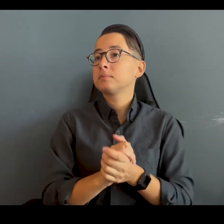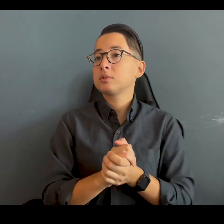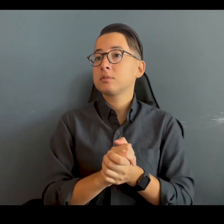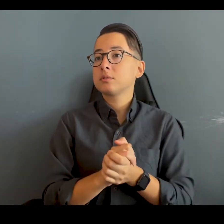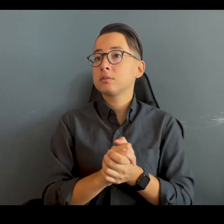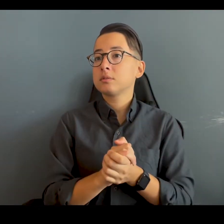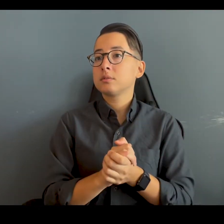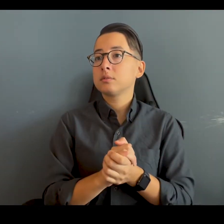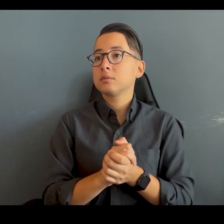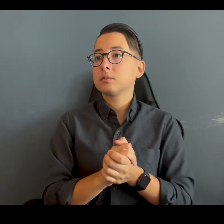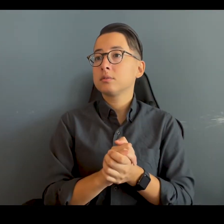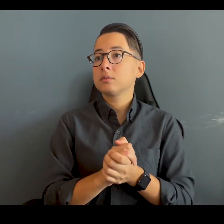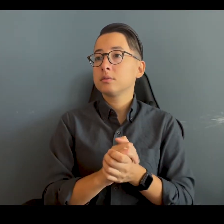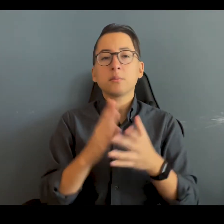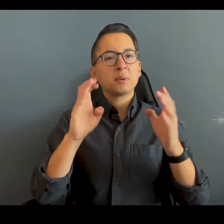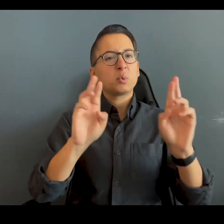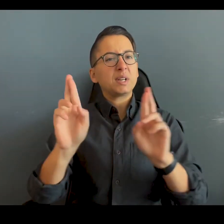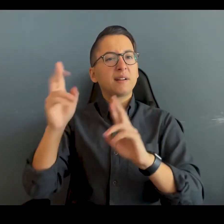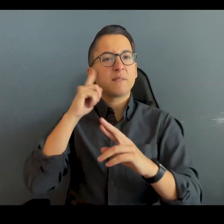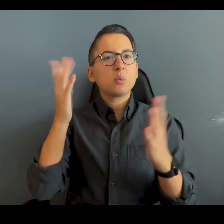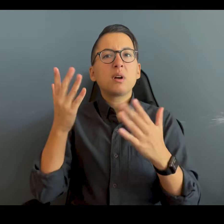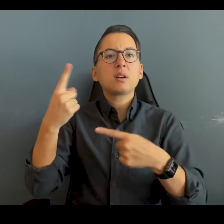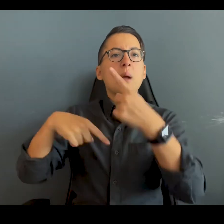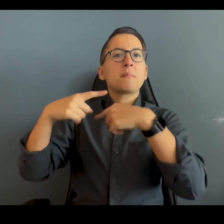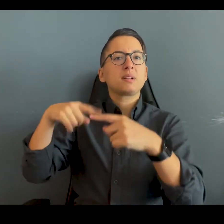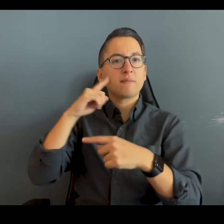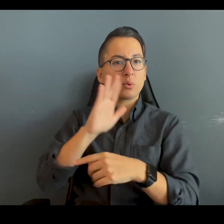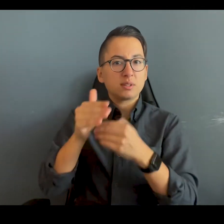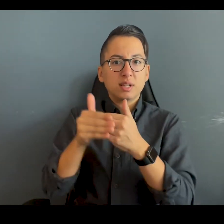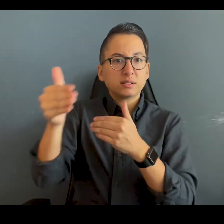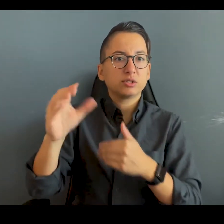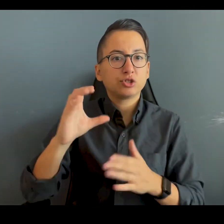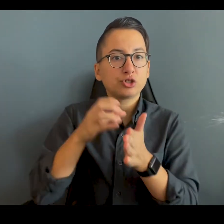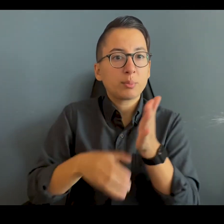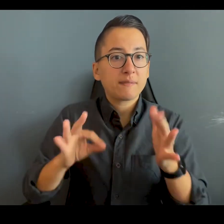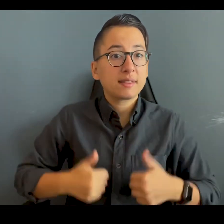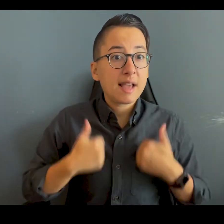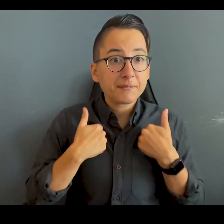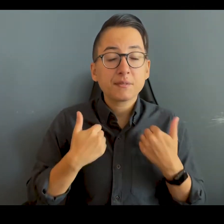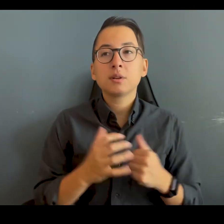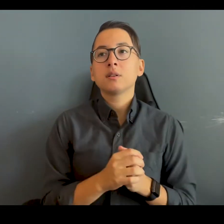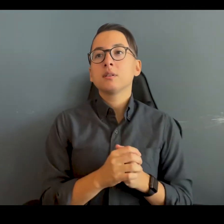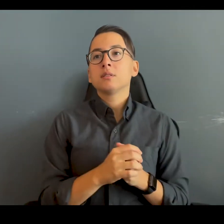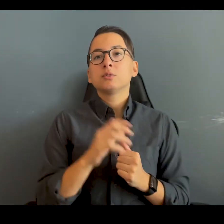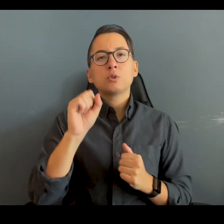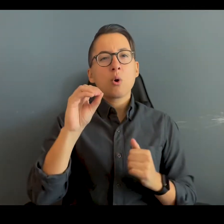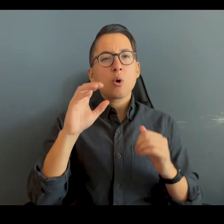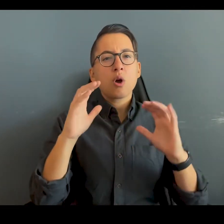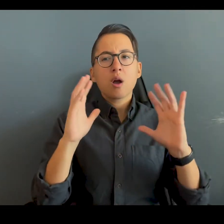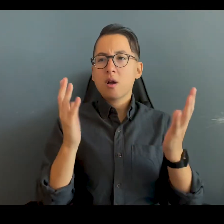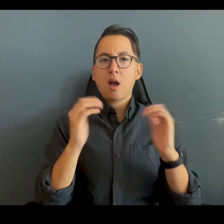support systems, and preparing for the next chapters of their lives.